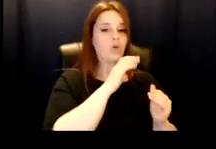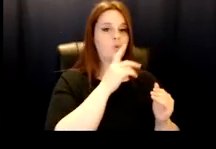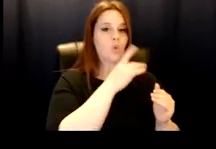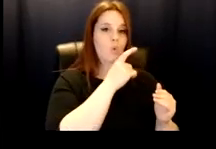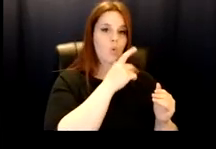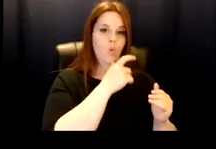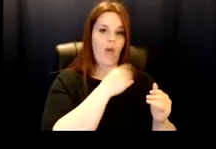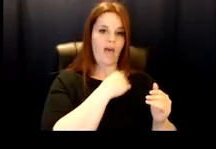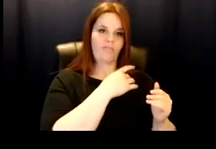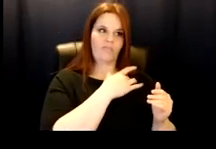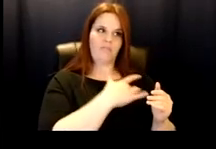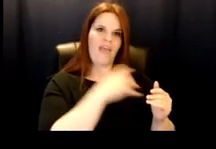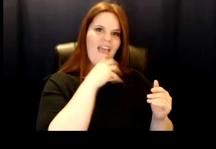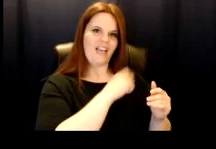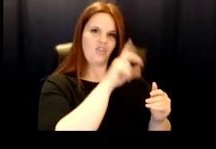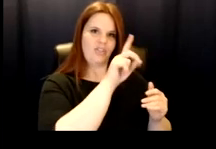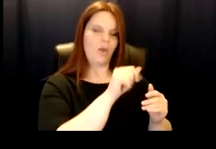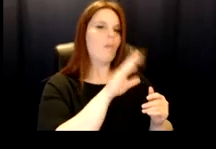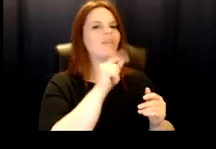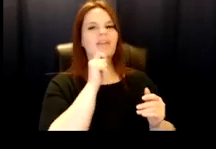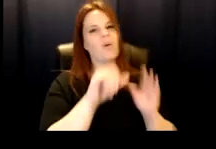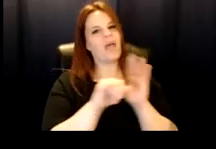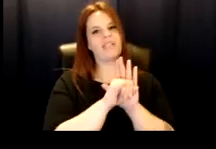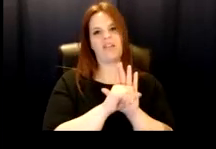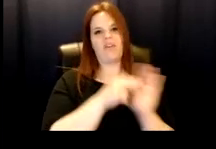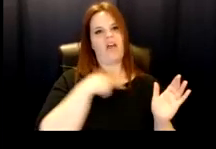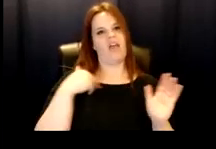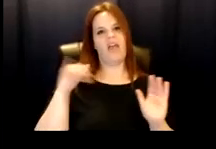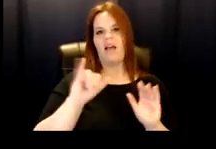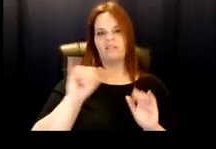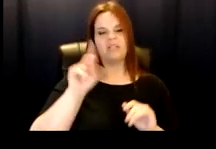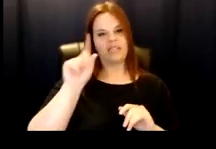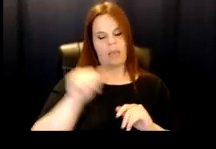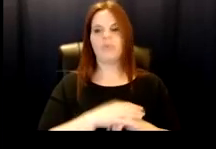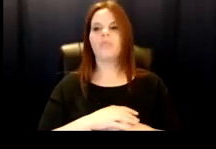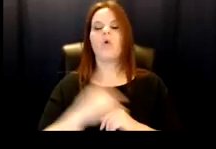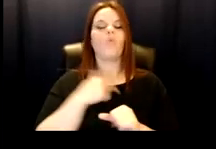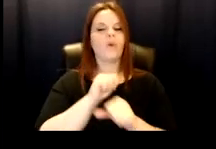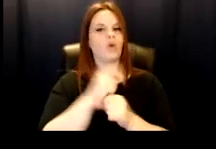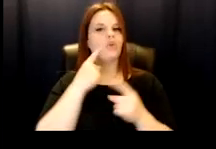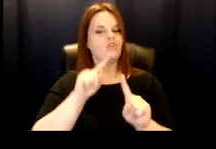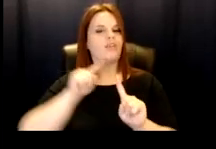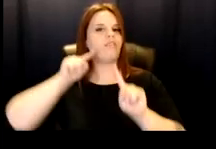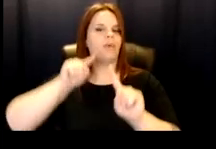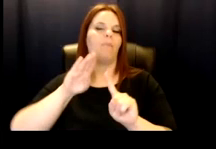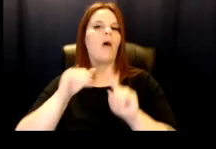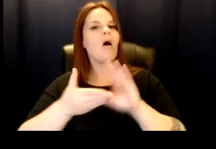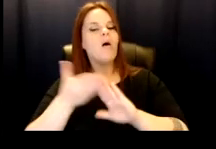identify as a part of the community. We work to achieve our mission by operating as a convener